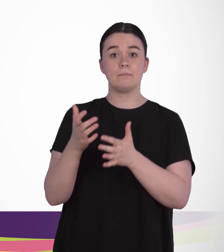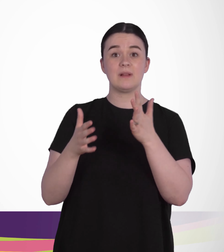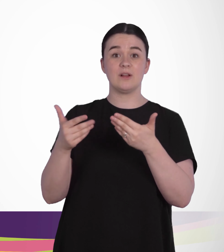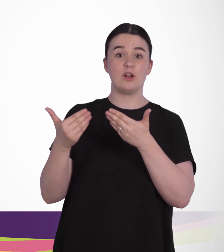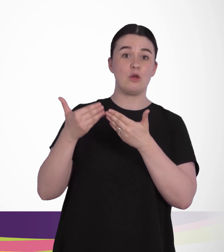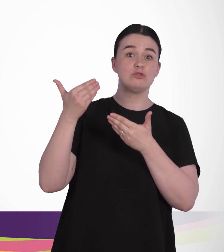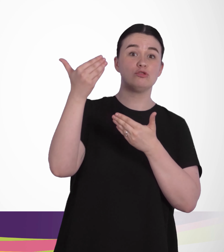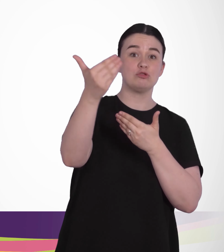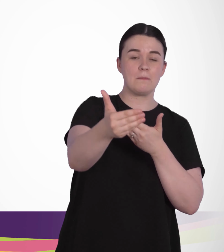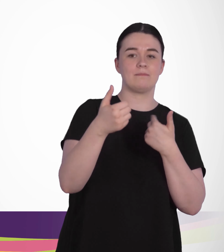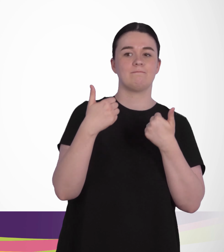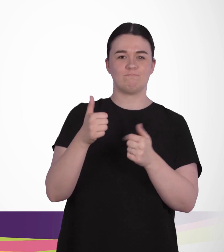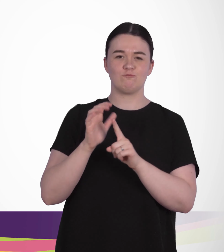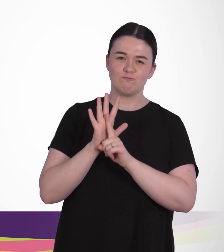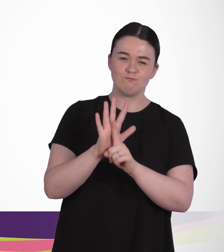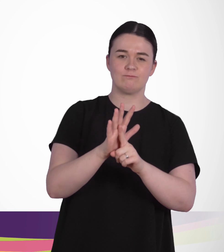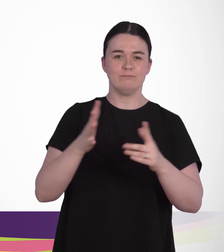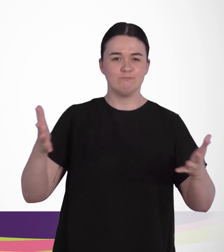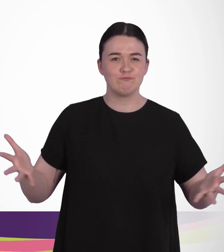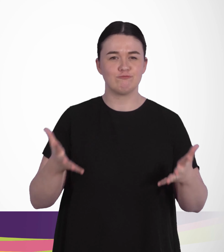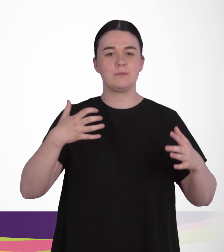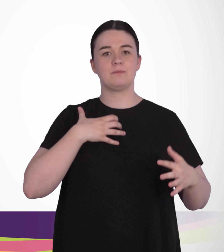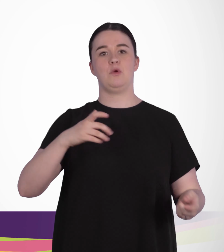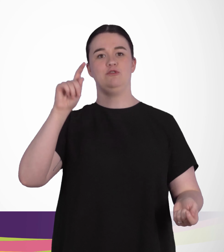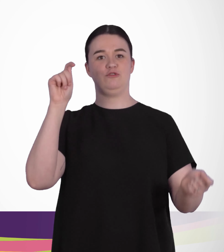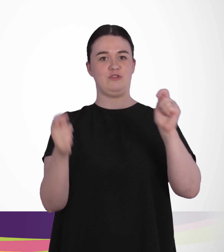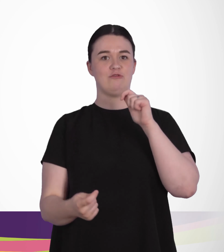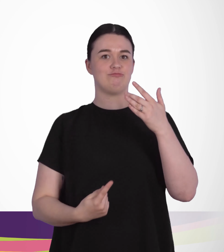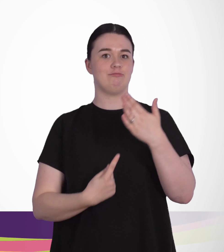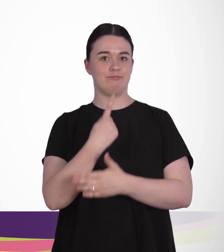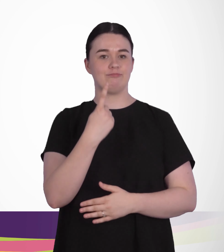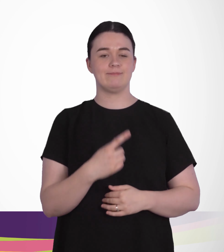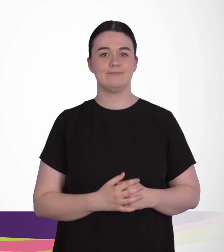including long term funding to allow time to drive change.